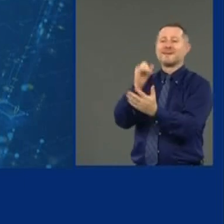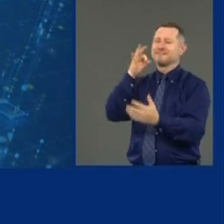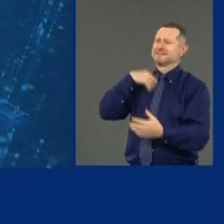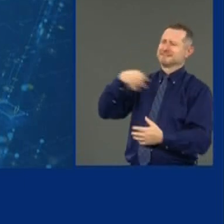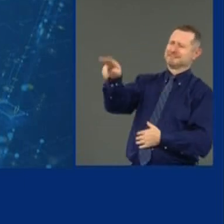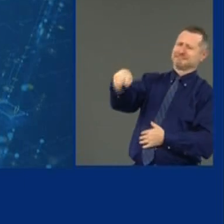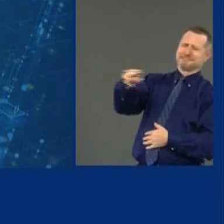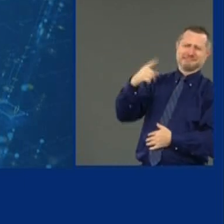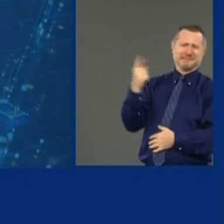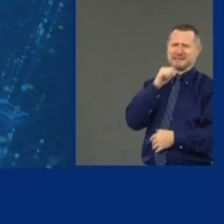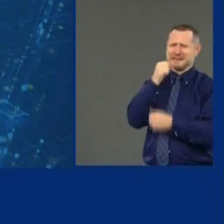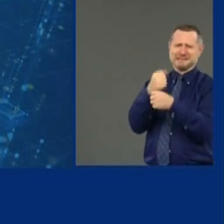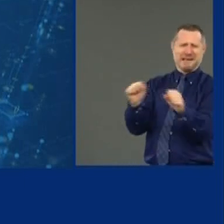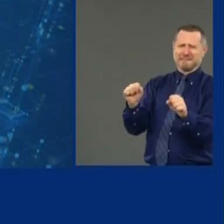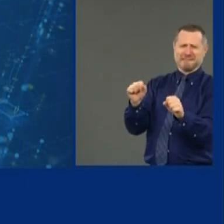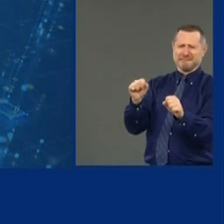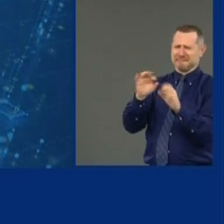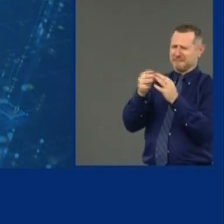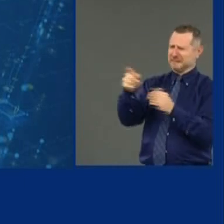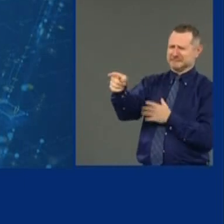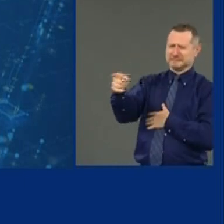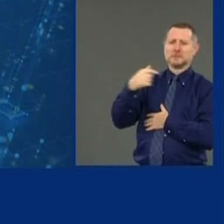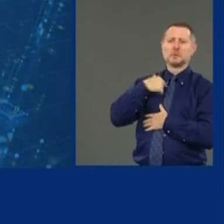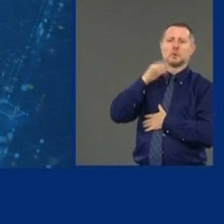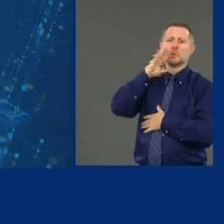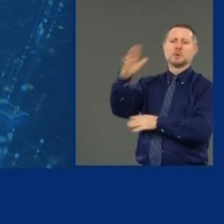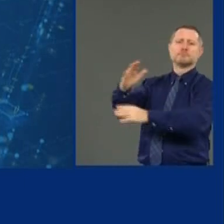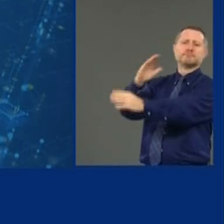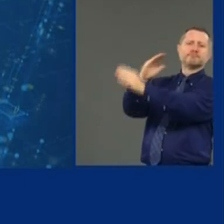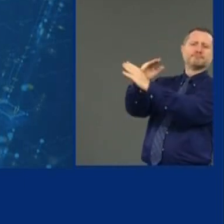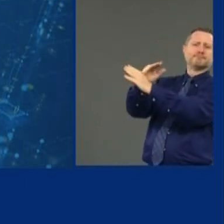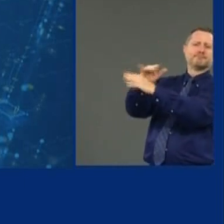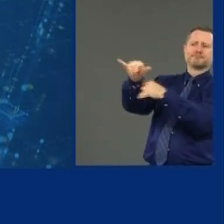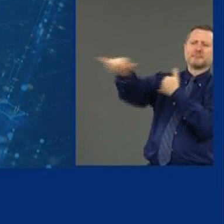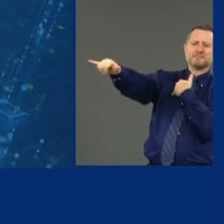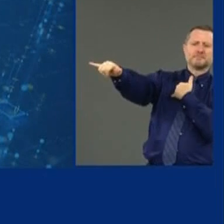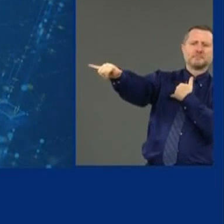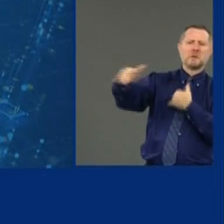AND I WOULDN'T REOPEN AN AREA THAT I DIDN'T CONSIDER SAFE FOR